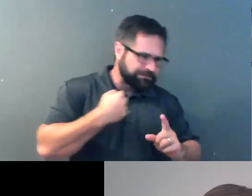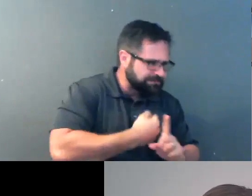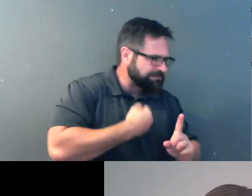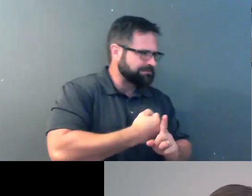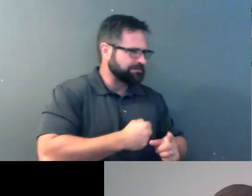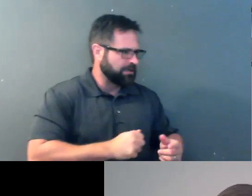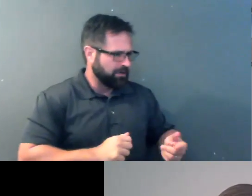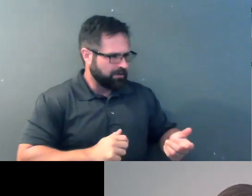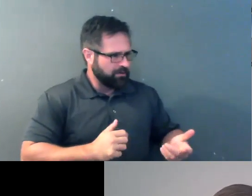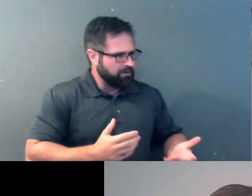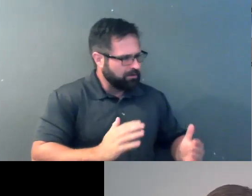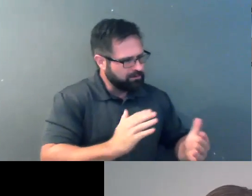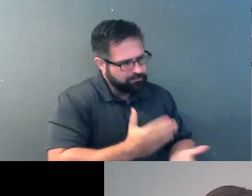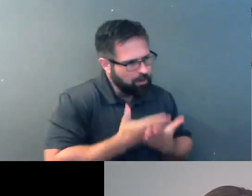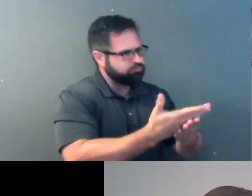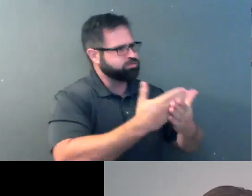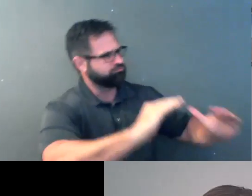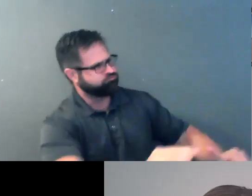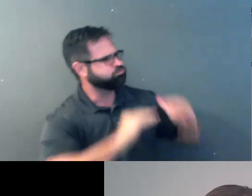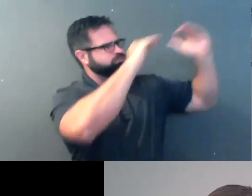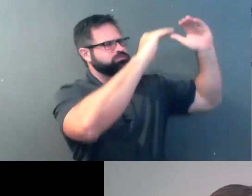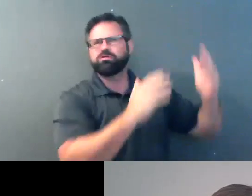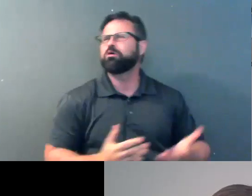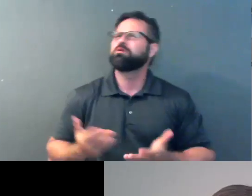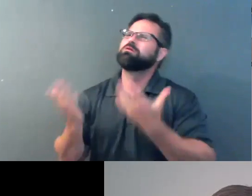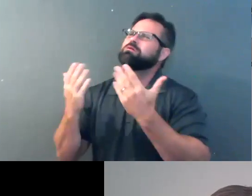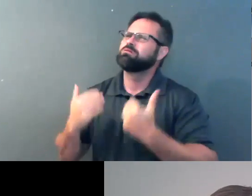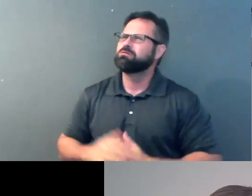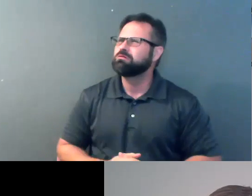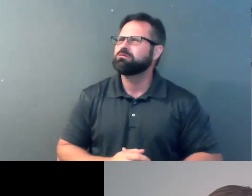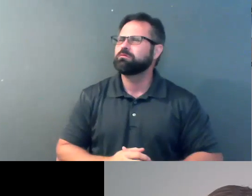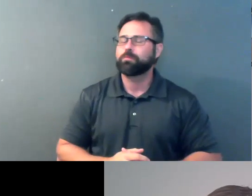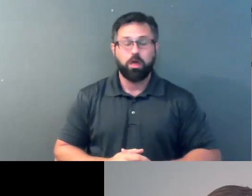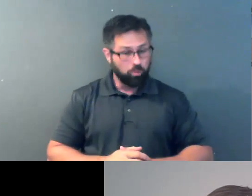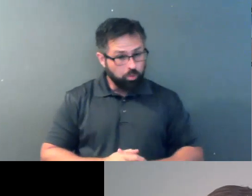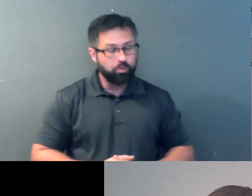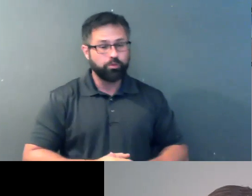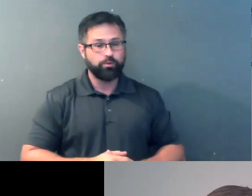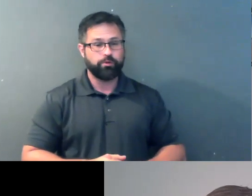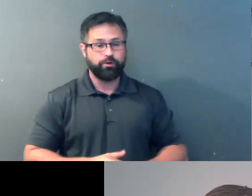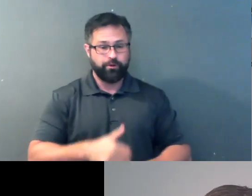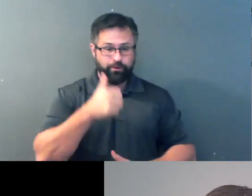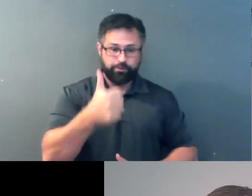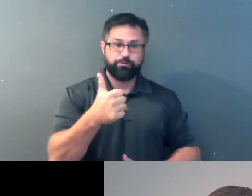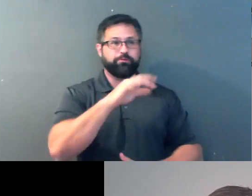underground okay it's a really good question elham and it's a huge question i i think we could